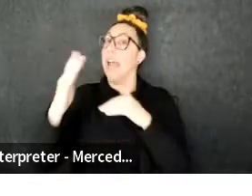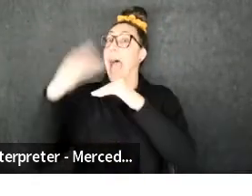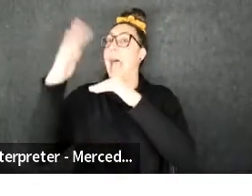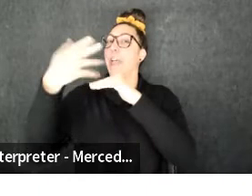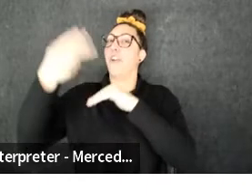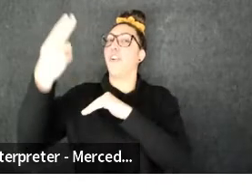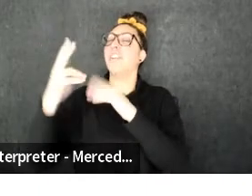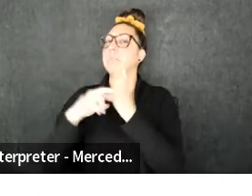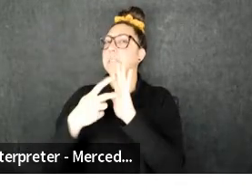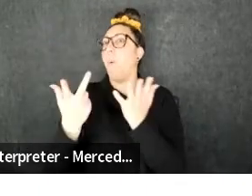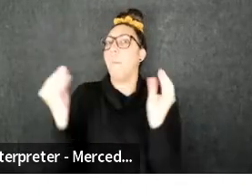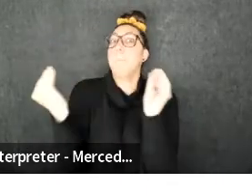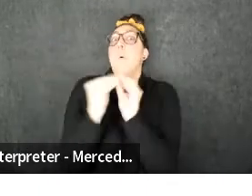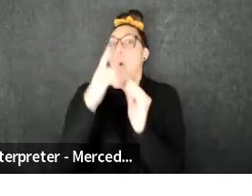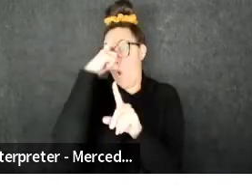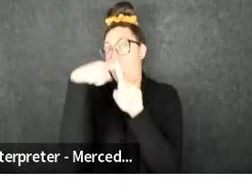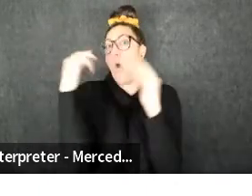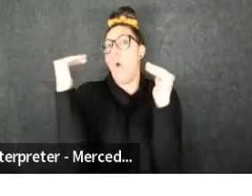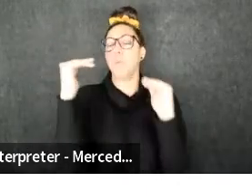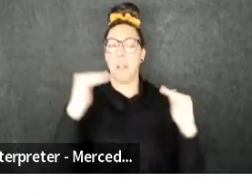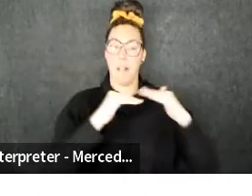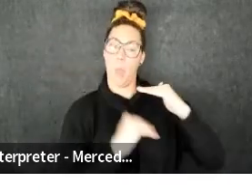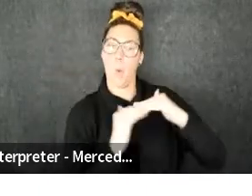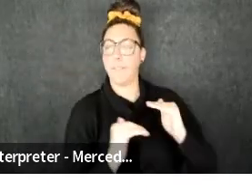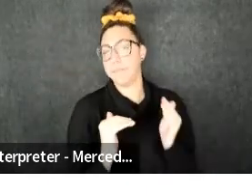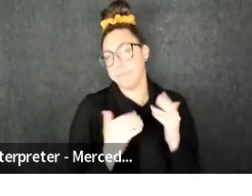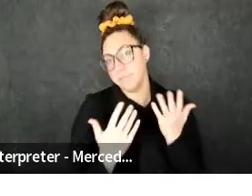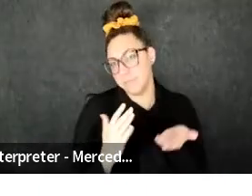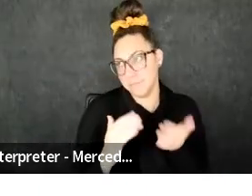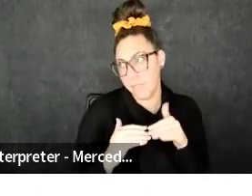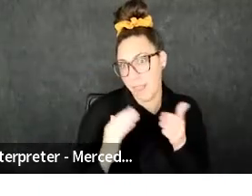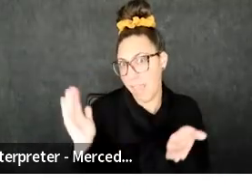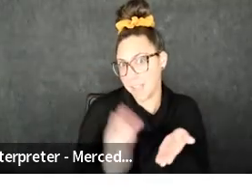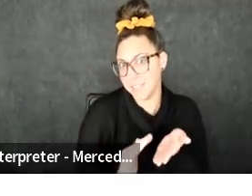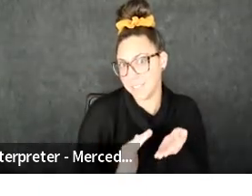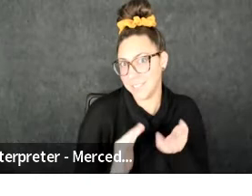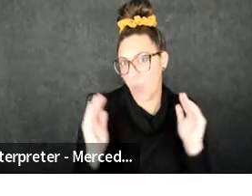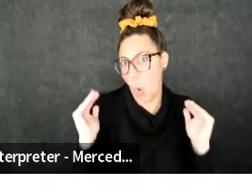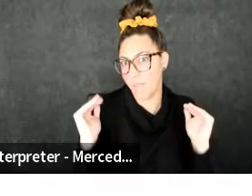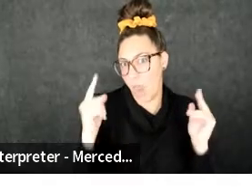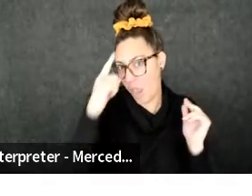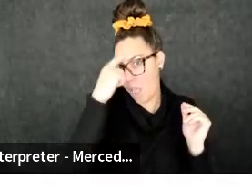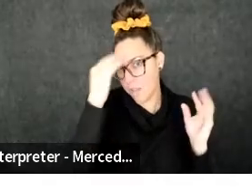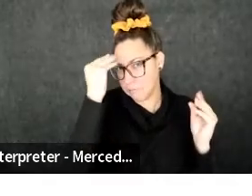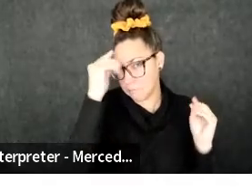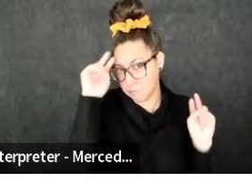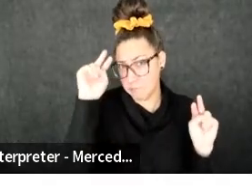thinking and lower is less hopeful thinking. It's again lower than 24